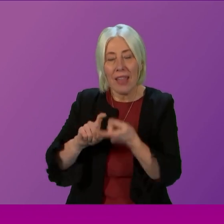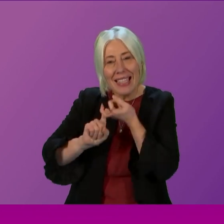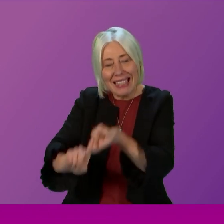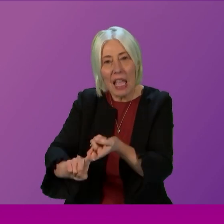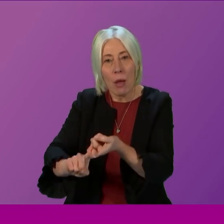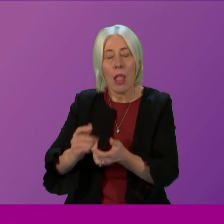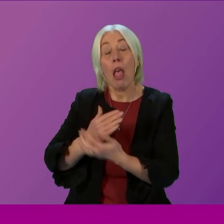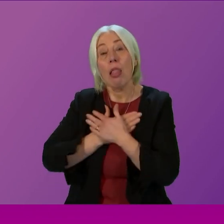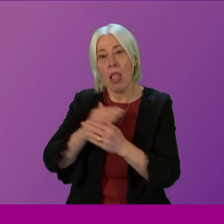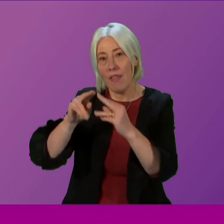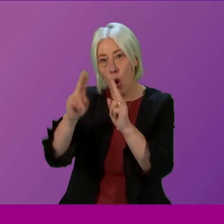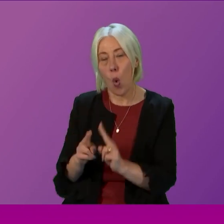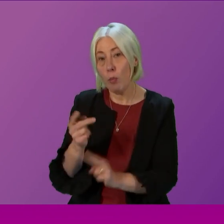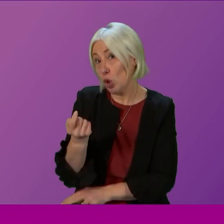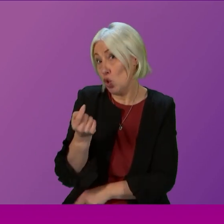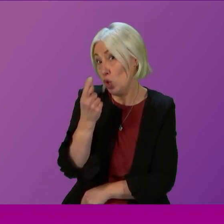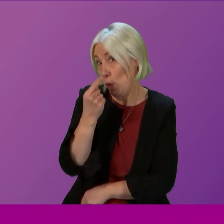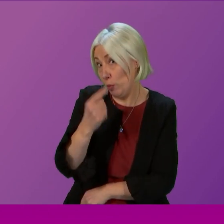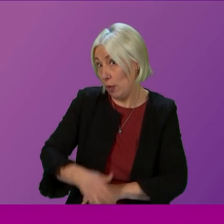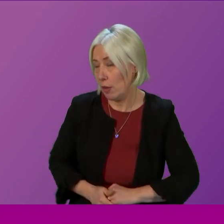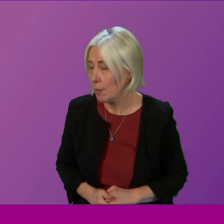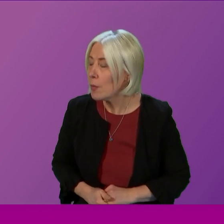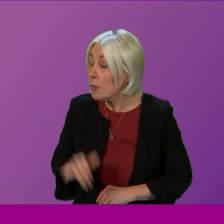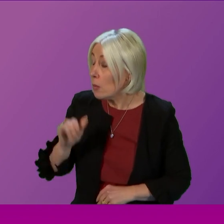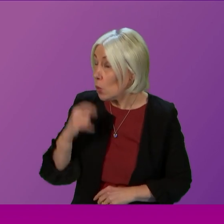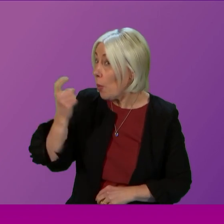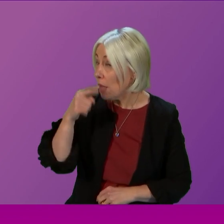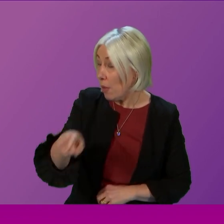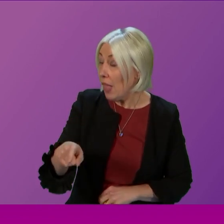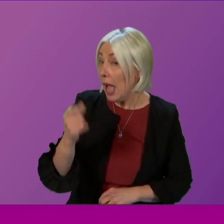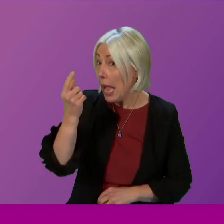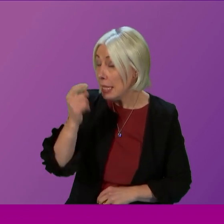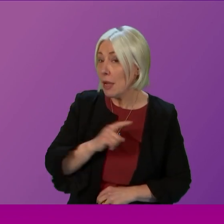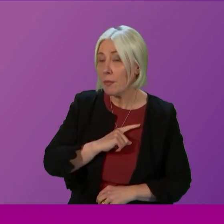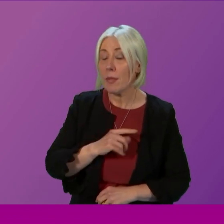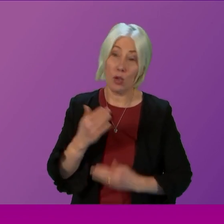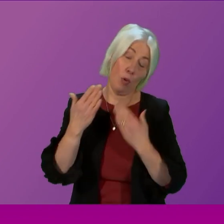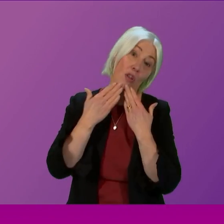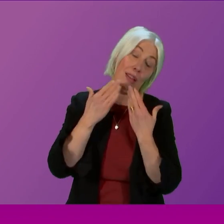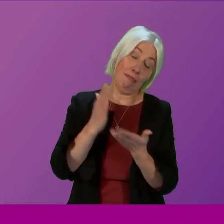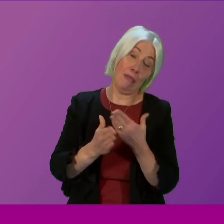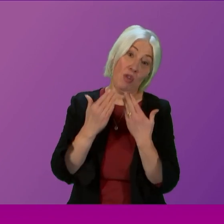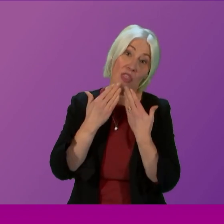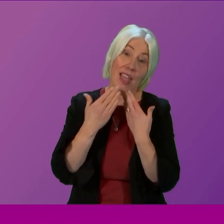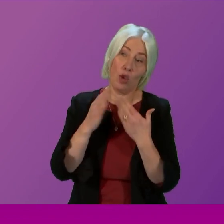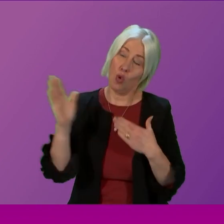We will give consideration to that. I take this opportunity to thank the people who